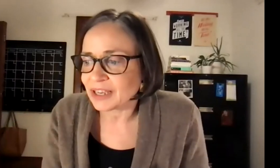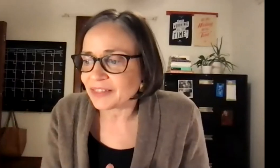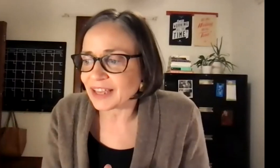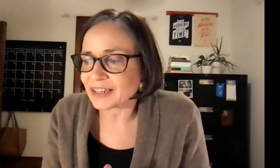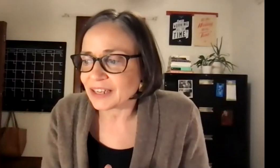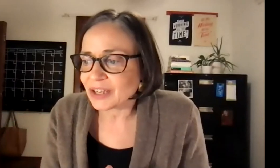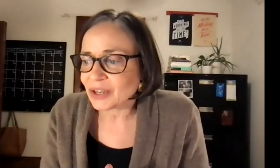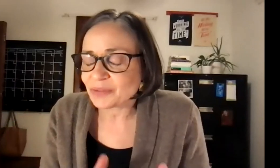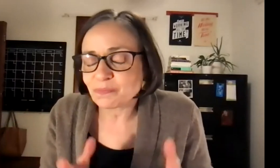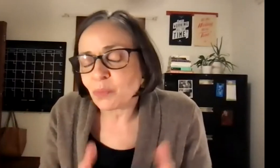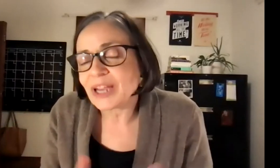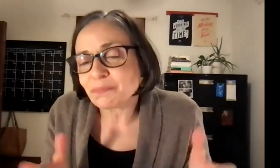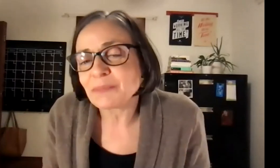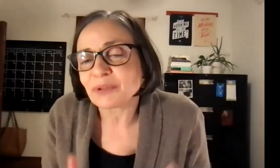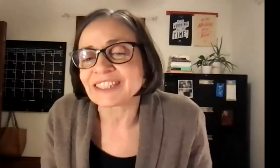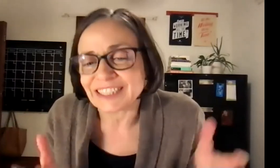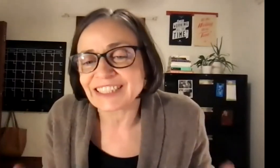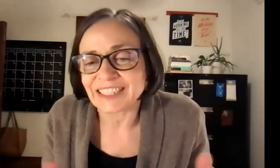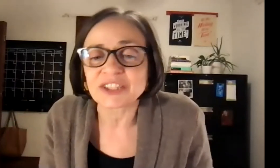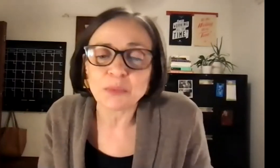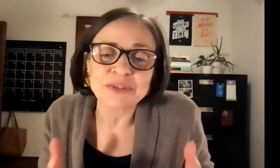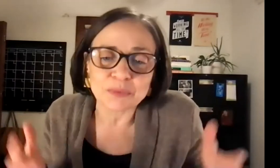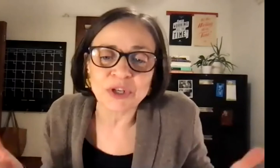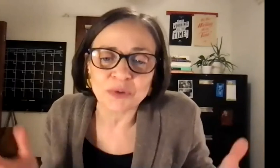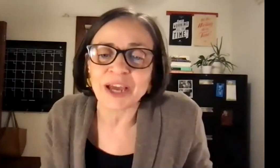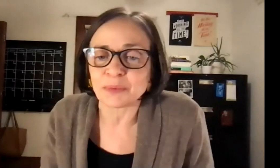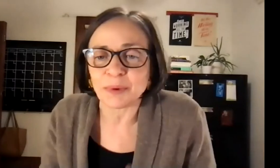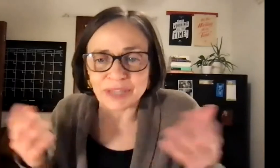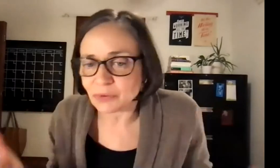had stopped but that obviously, just from Gode Davis's piece that I opened with, the